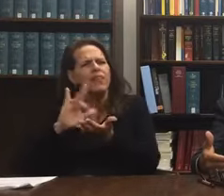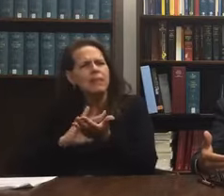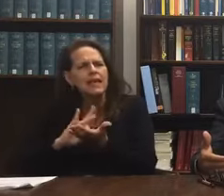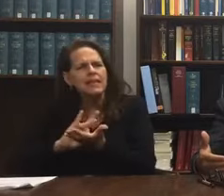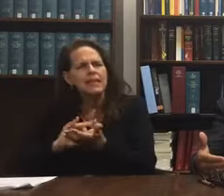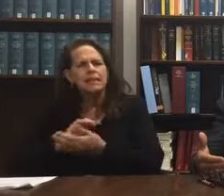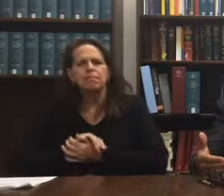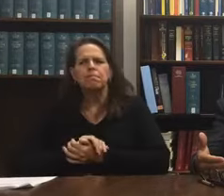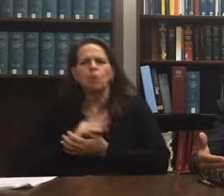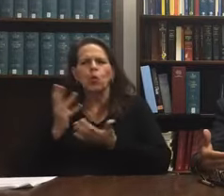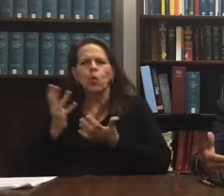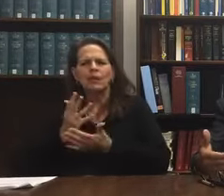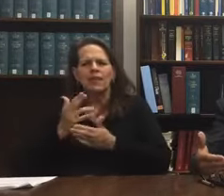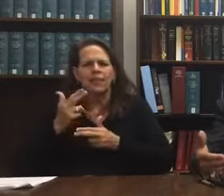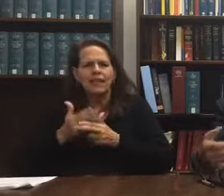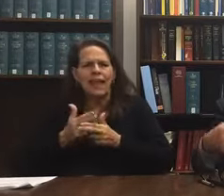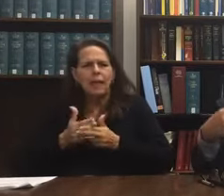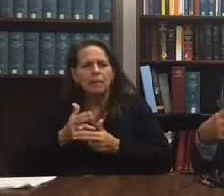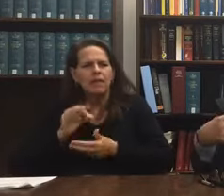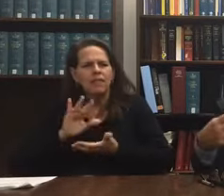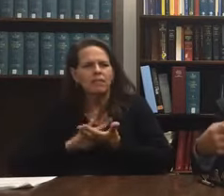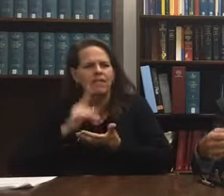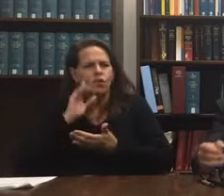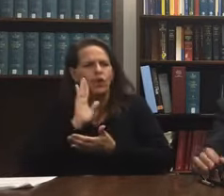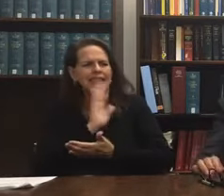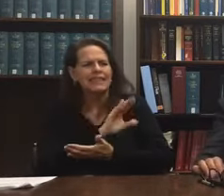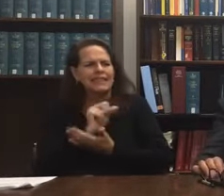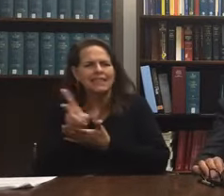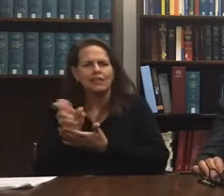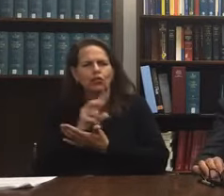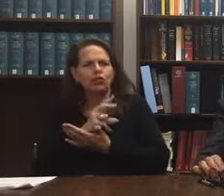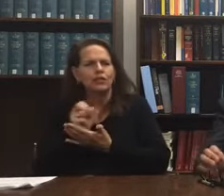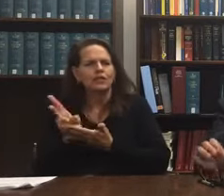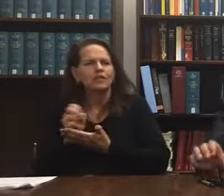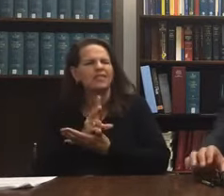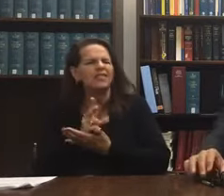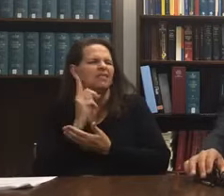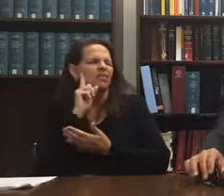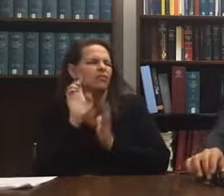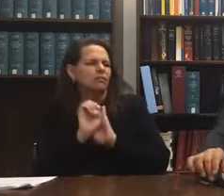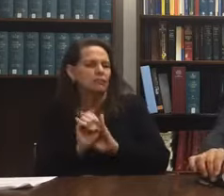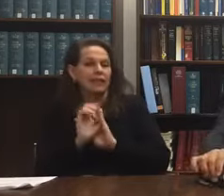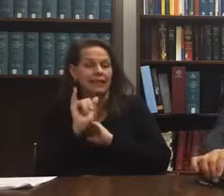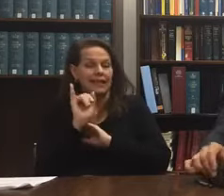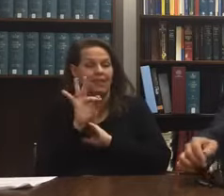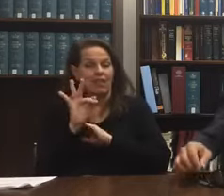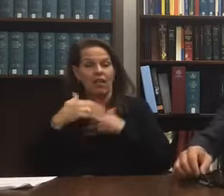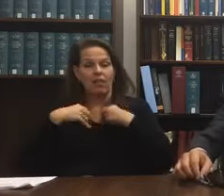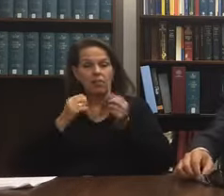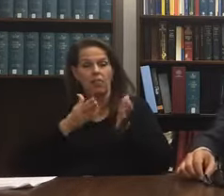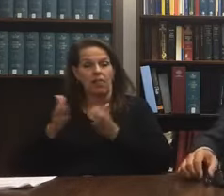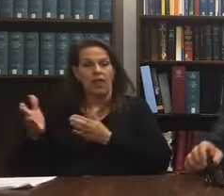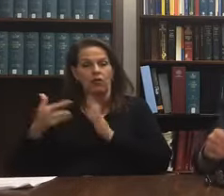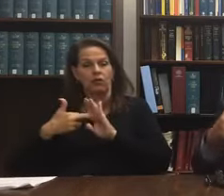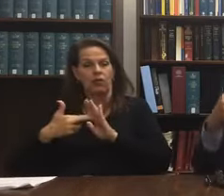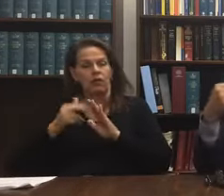child's taking for seizures I missed that so things you know if they do ask you if the health plan representative starts asking you questions that you